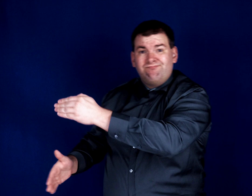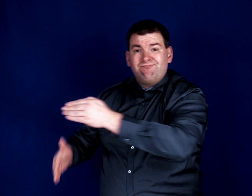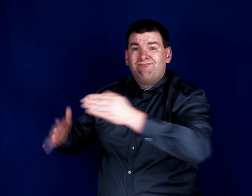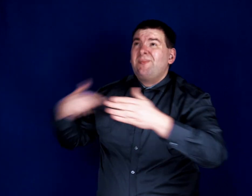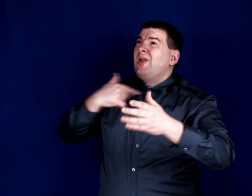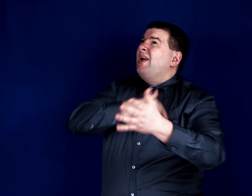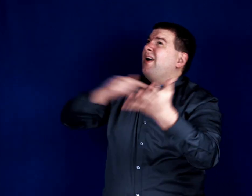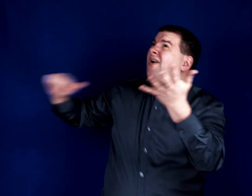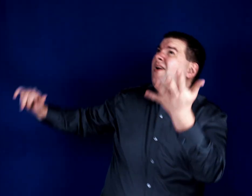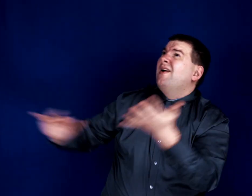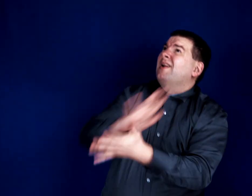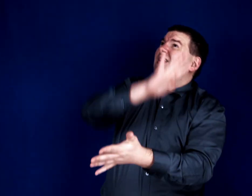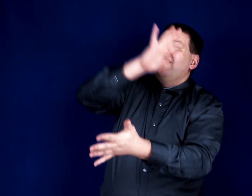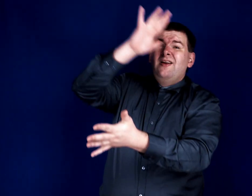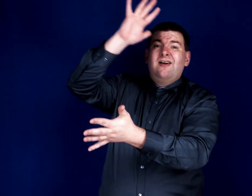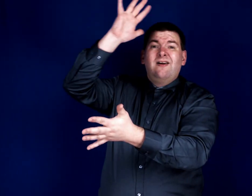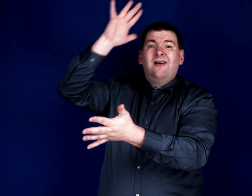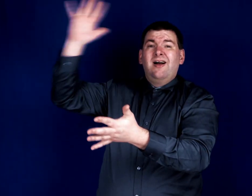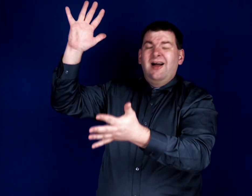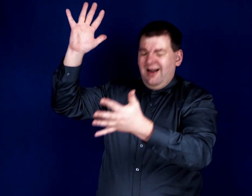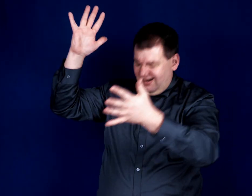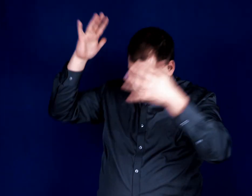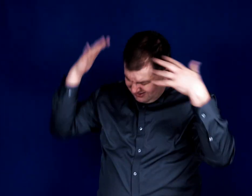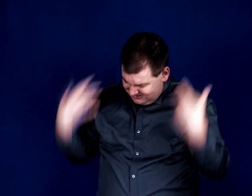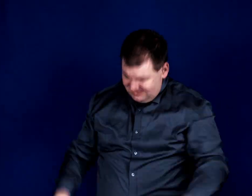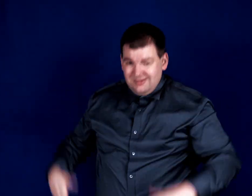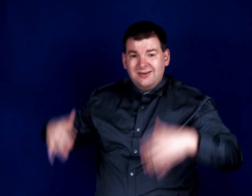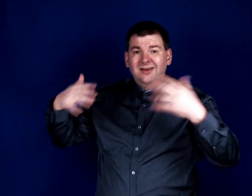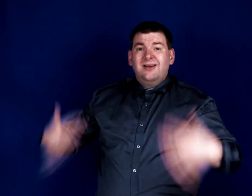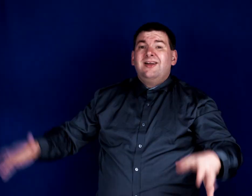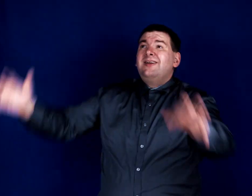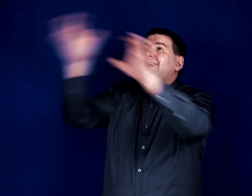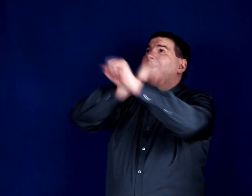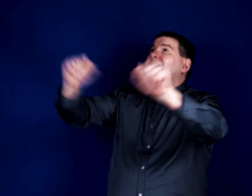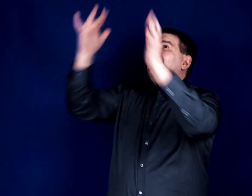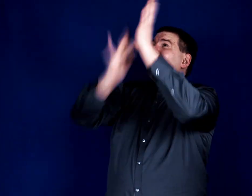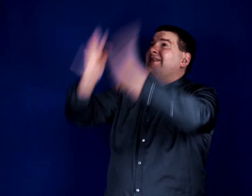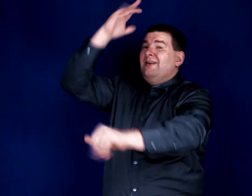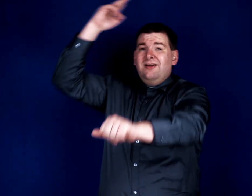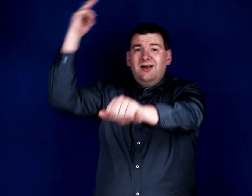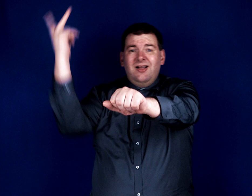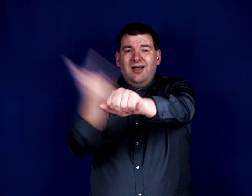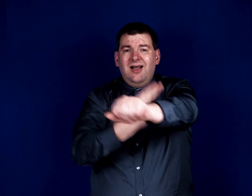we will glorify Salvation's Lamb,